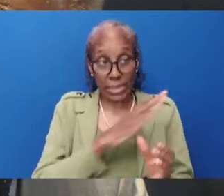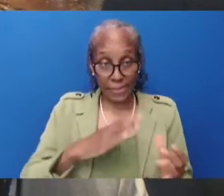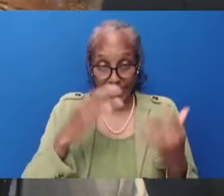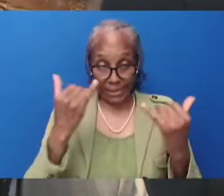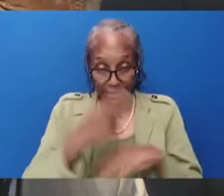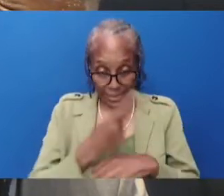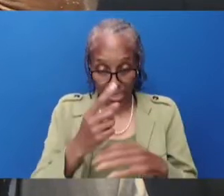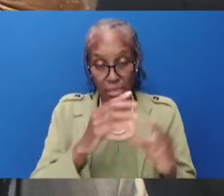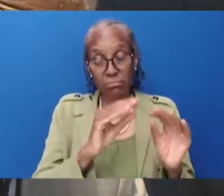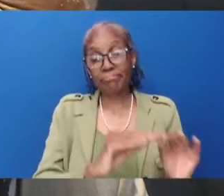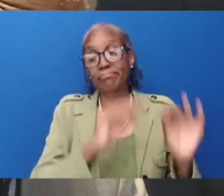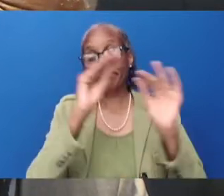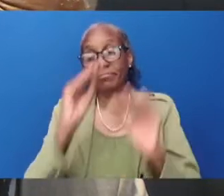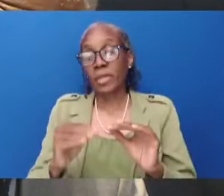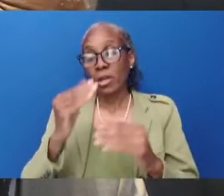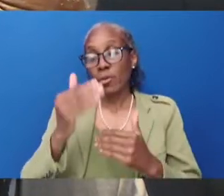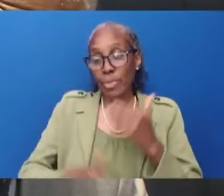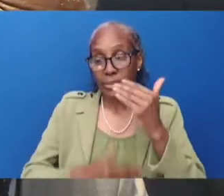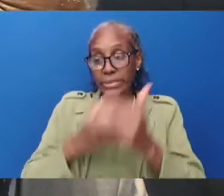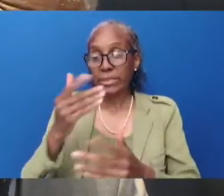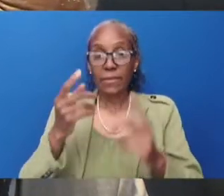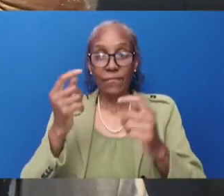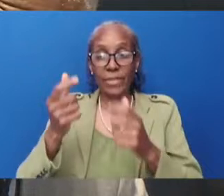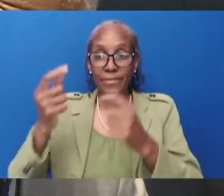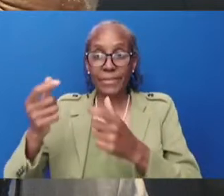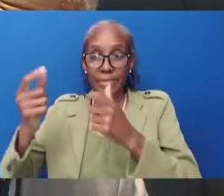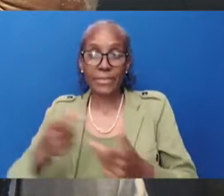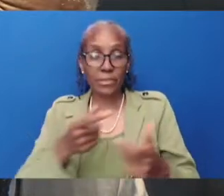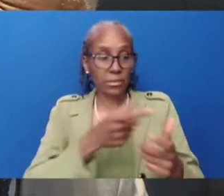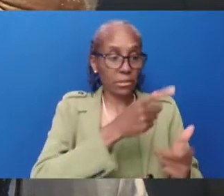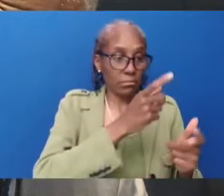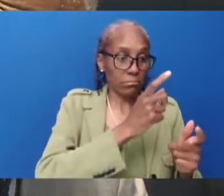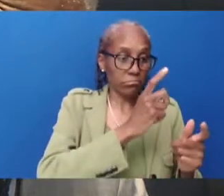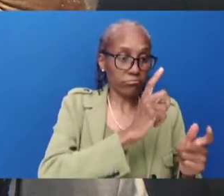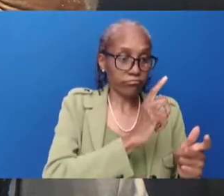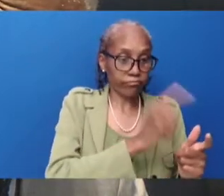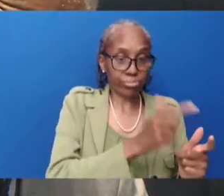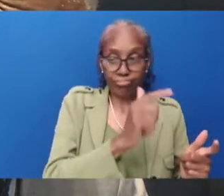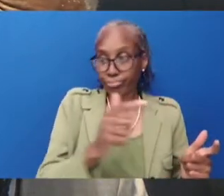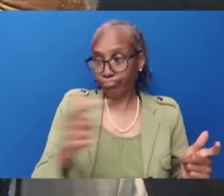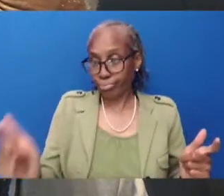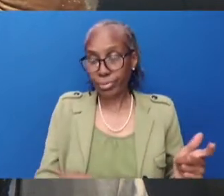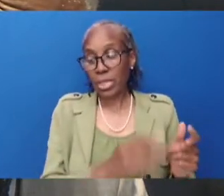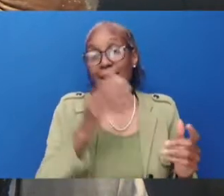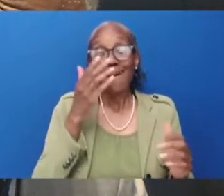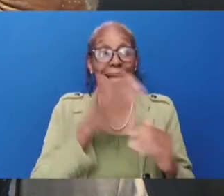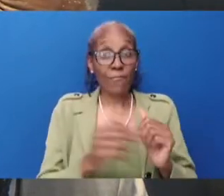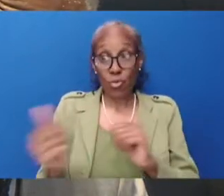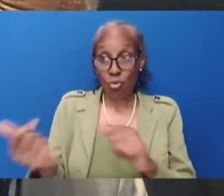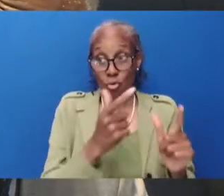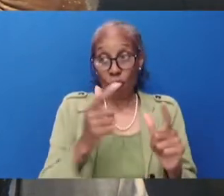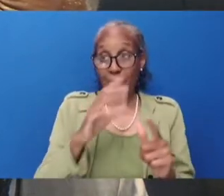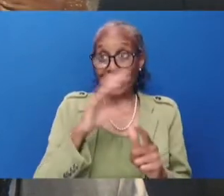SO THE BILLED WENT THROUGH COMMITTEE TODAY. AND SO IT'S MOVING THROUGH THE